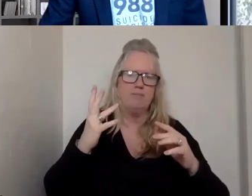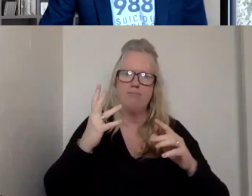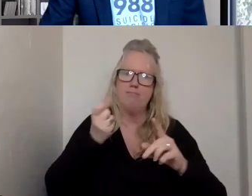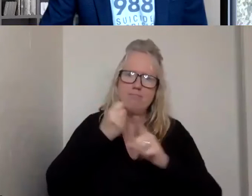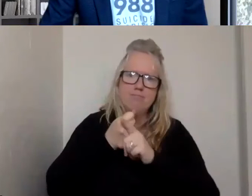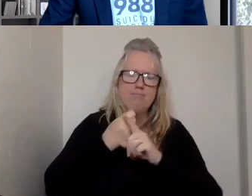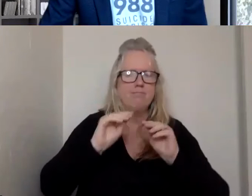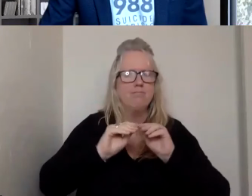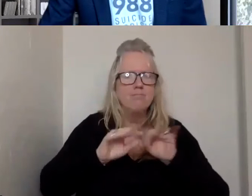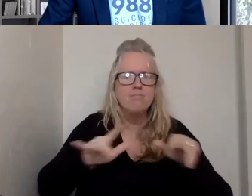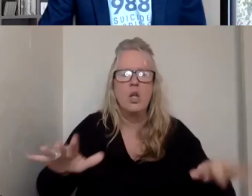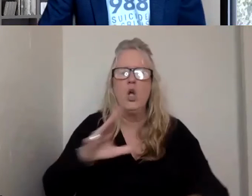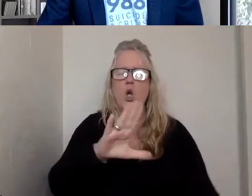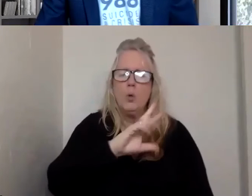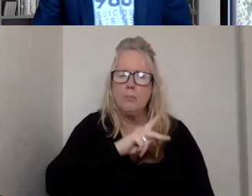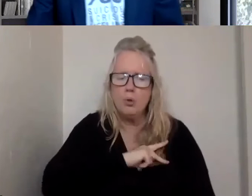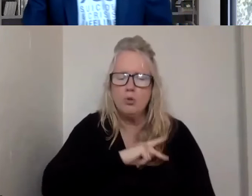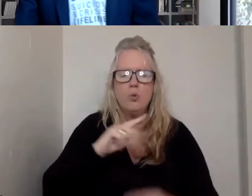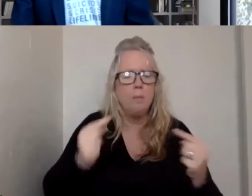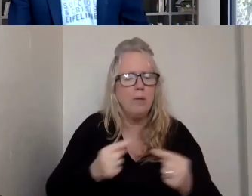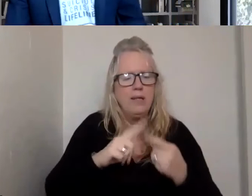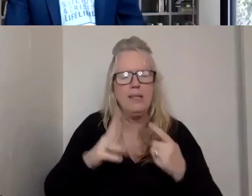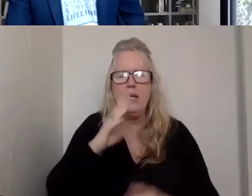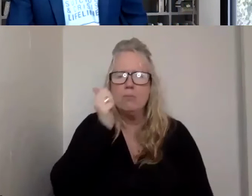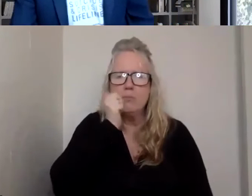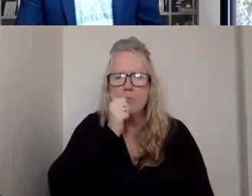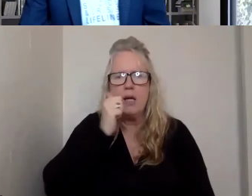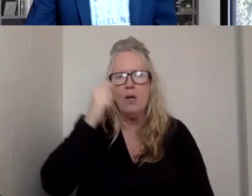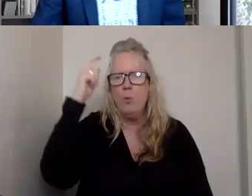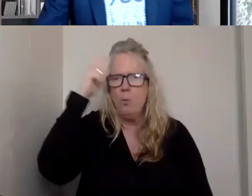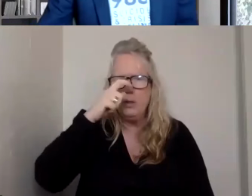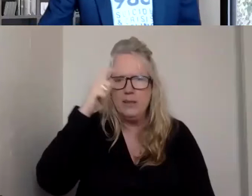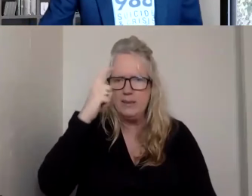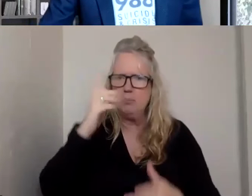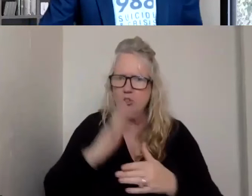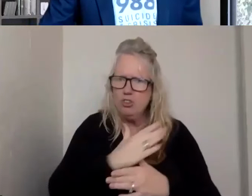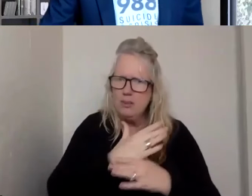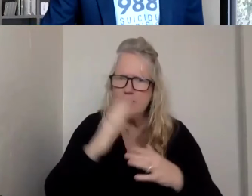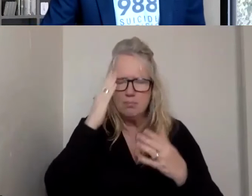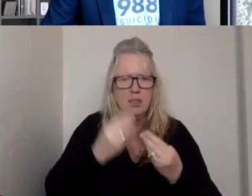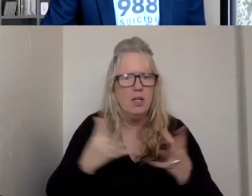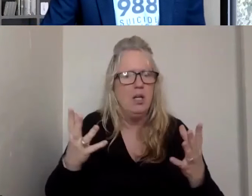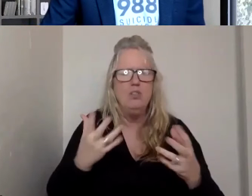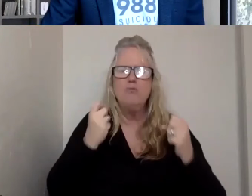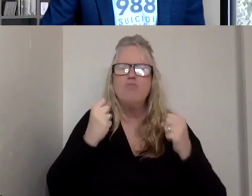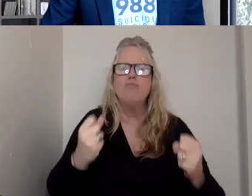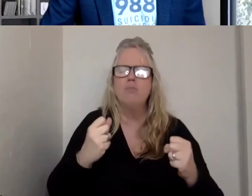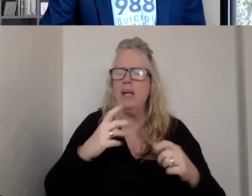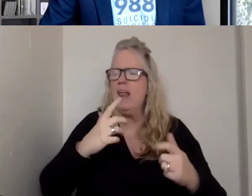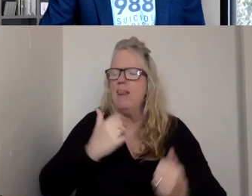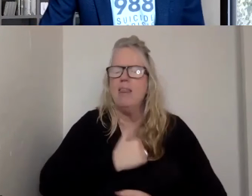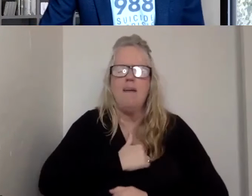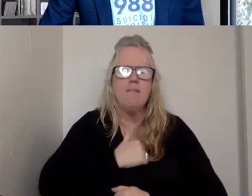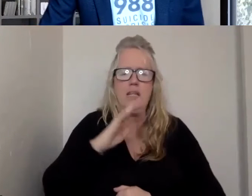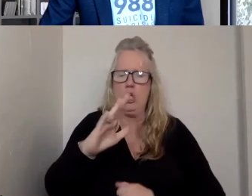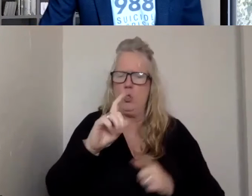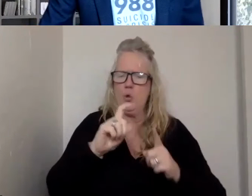PAIN TO PREVENT SUICIDE. HER WORDS WENT STRAIGHT TO THE HEART OF HER WORK.